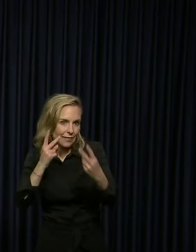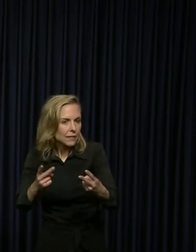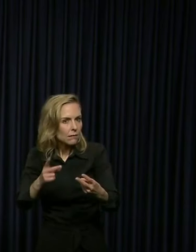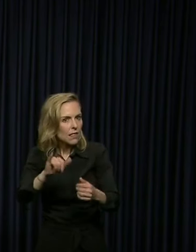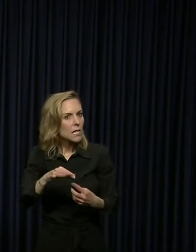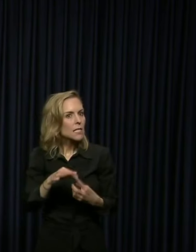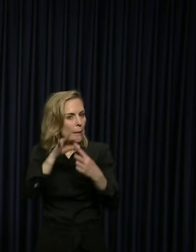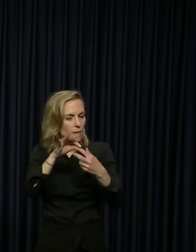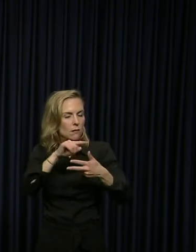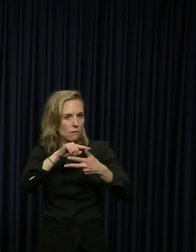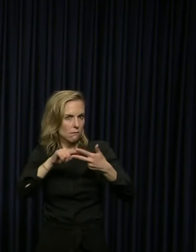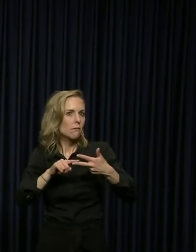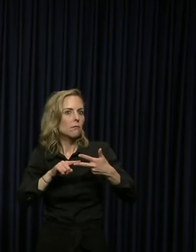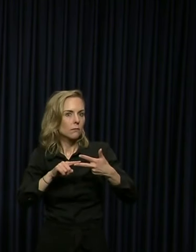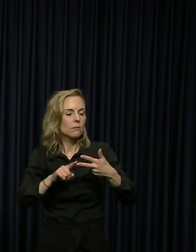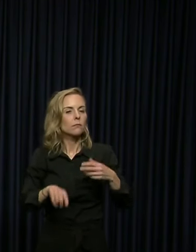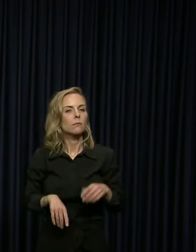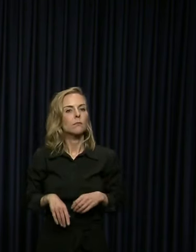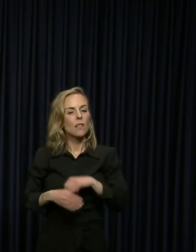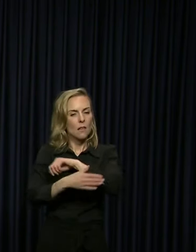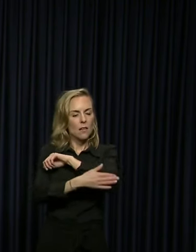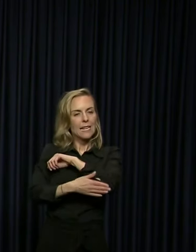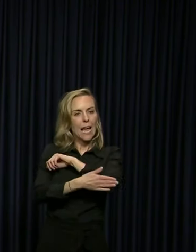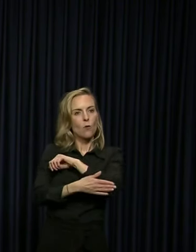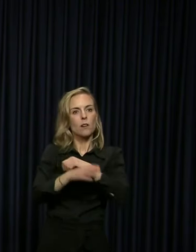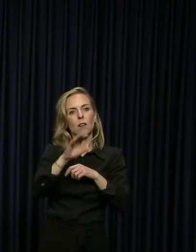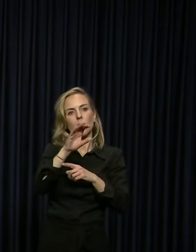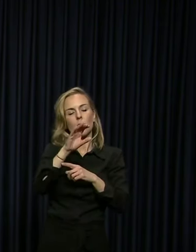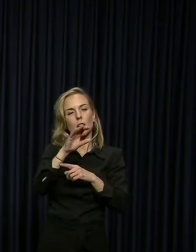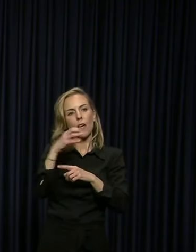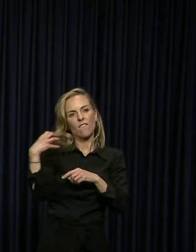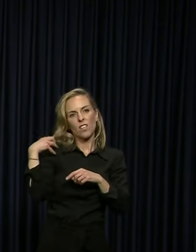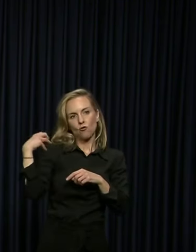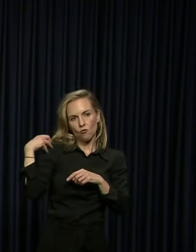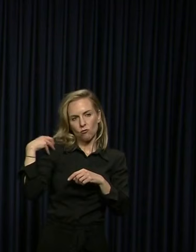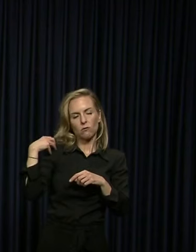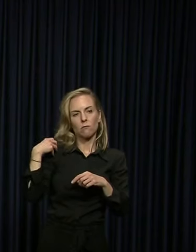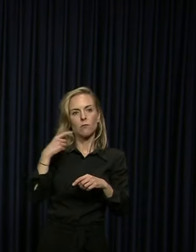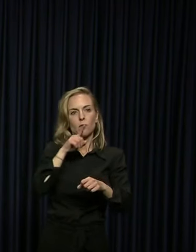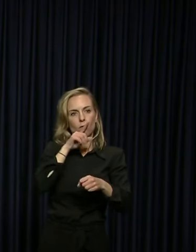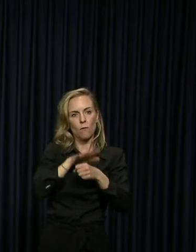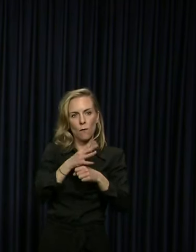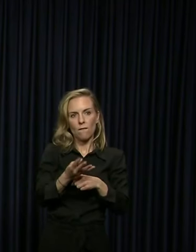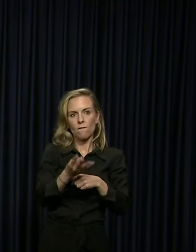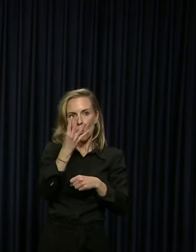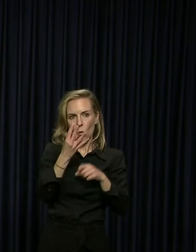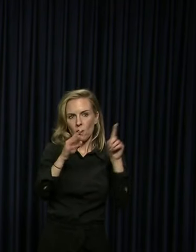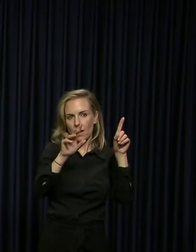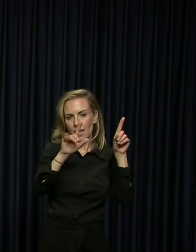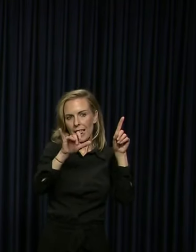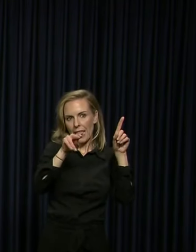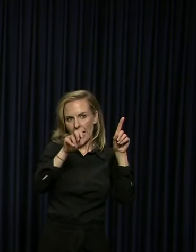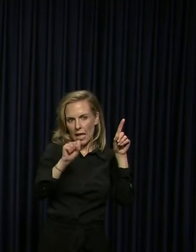ACCEPT STEP AND THE MOST TESTING WE HAVE SEEN IN ANY OF THESE